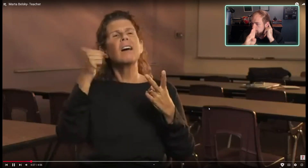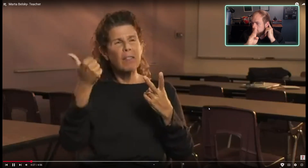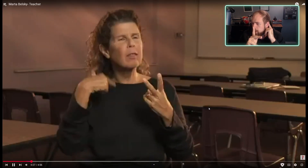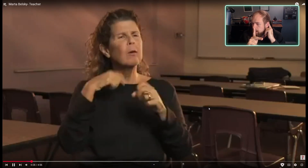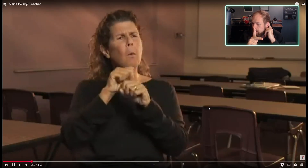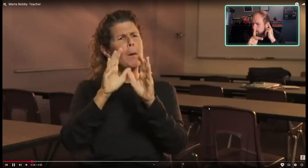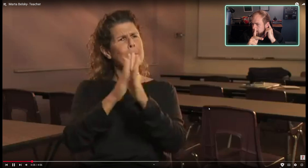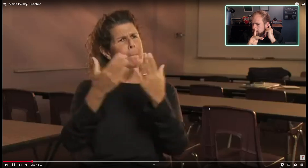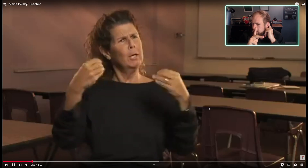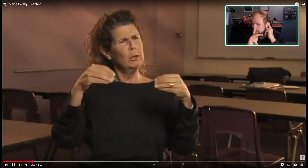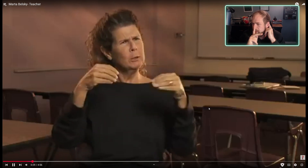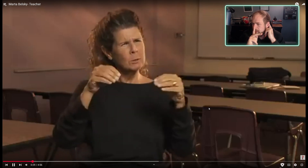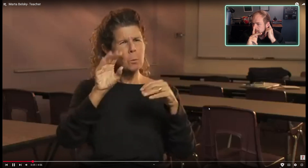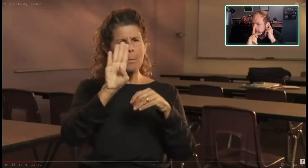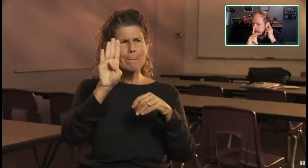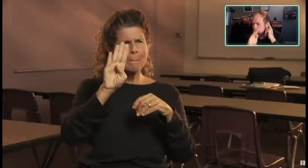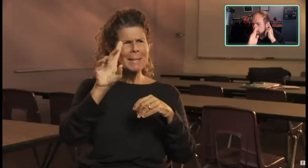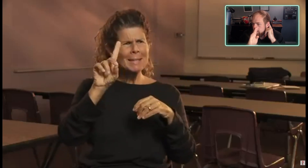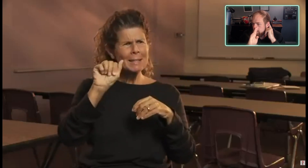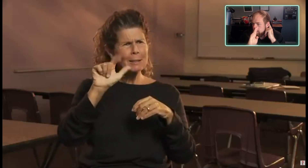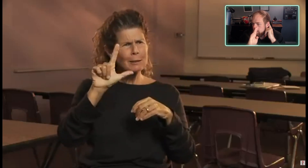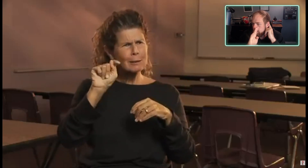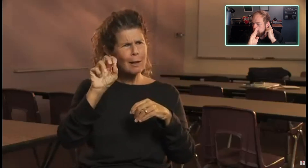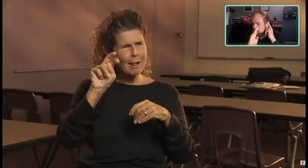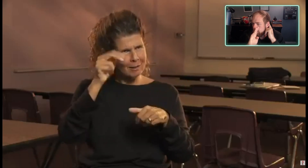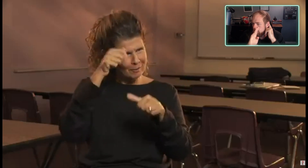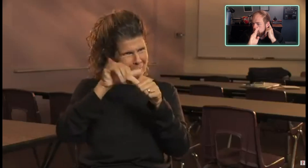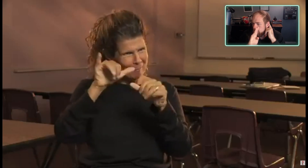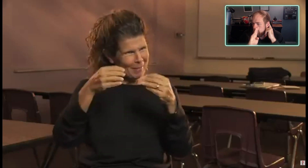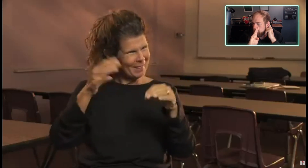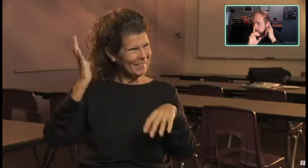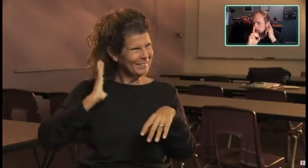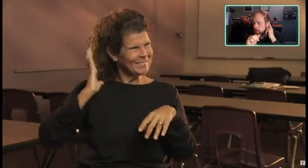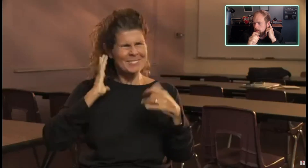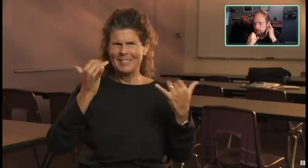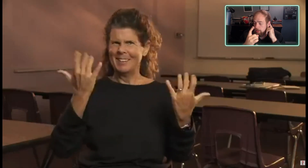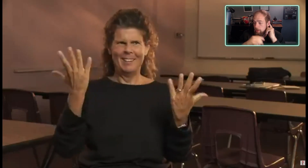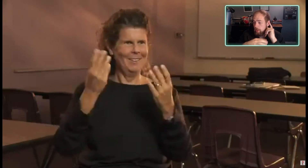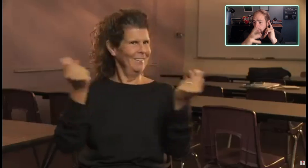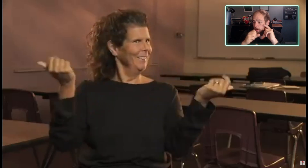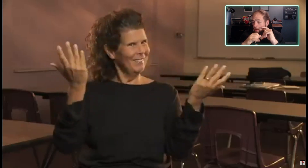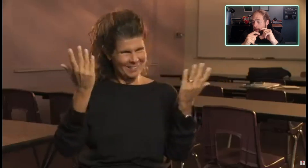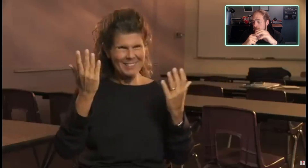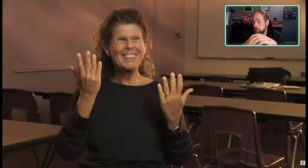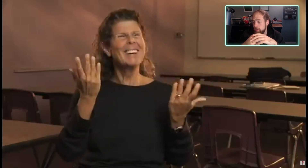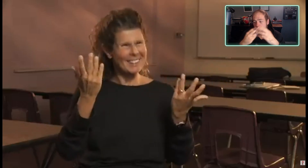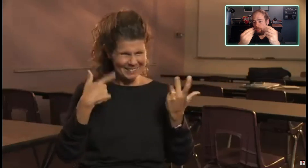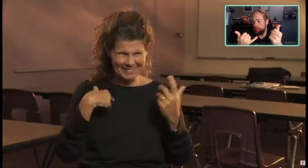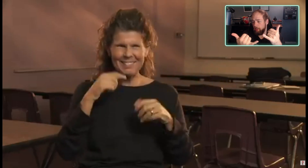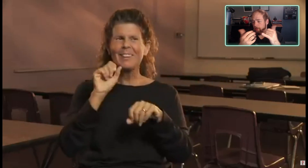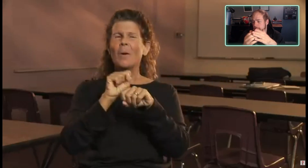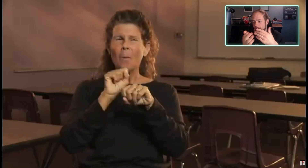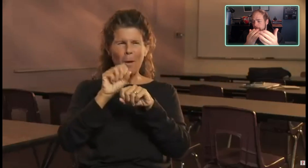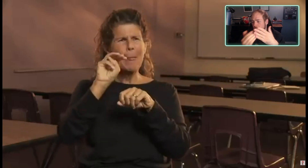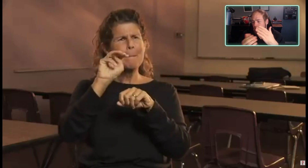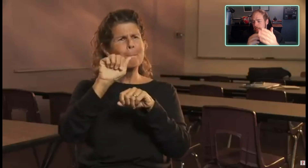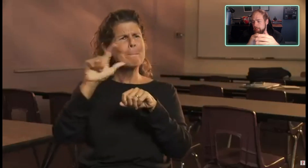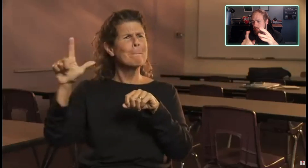BK Balton something like that I don't know I missed it it's gone now whatever it is it doesn't